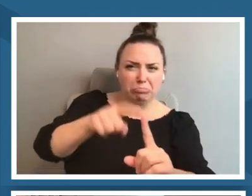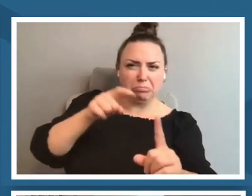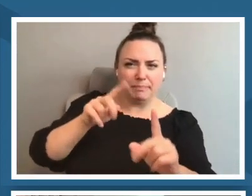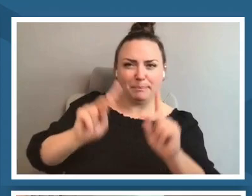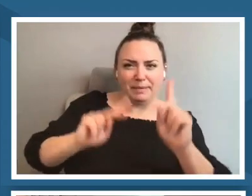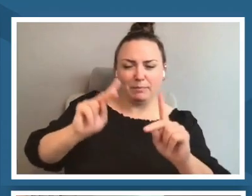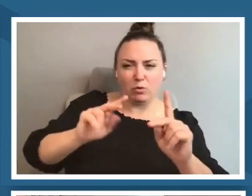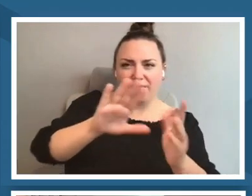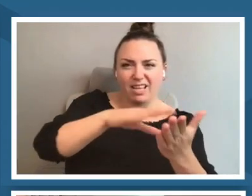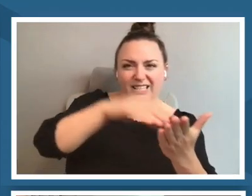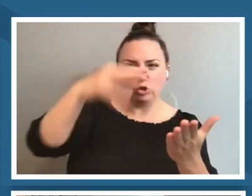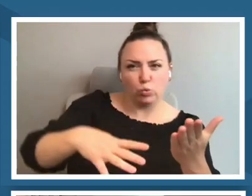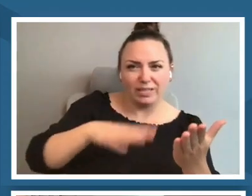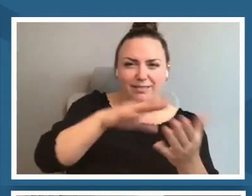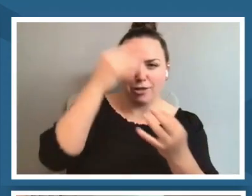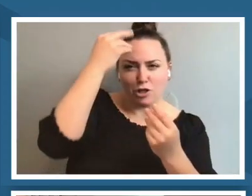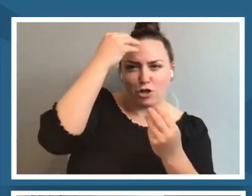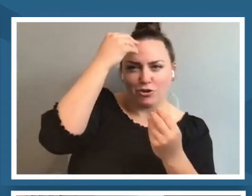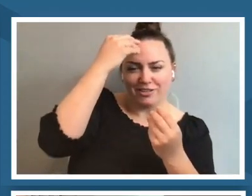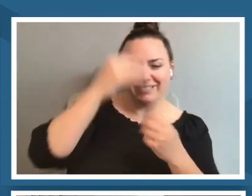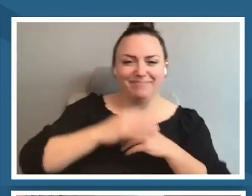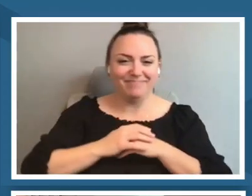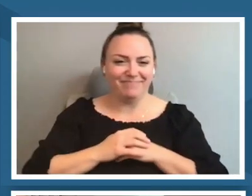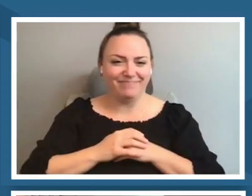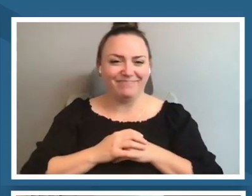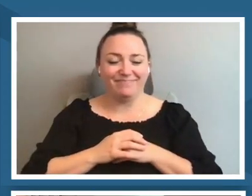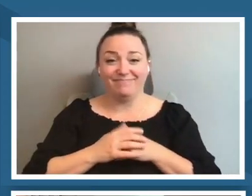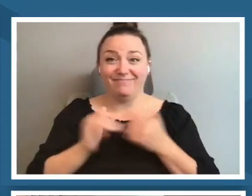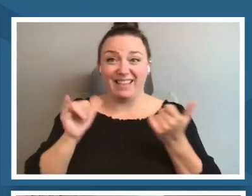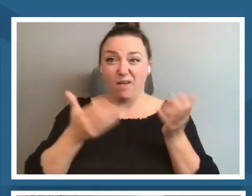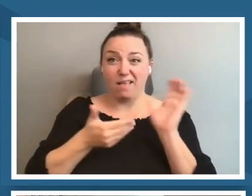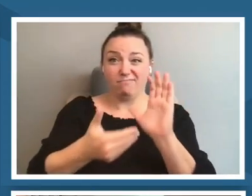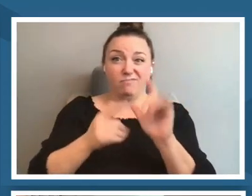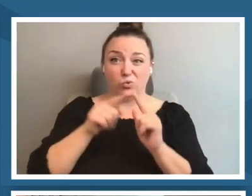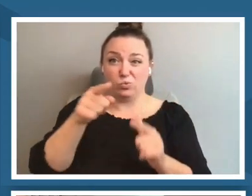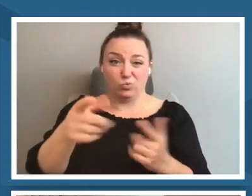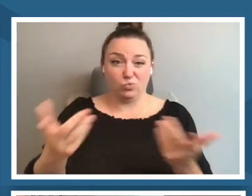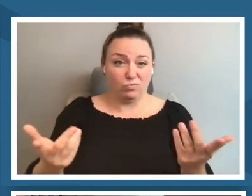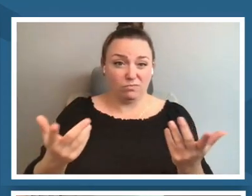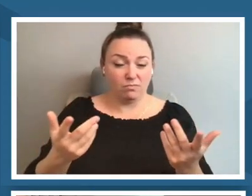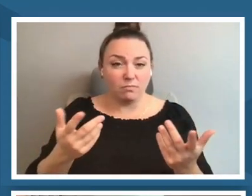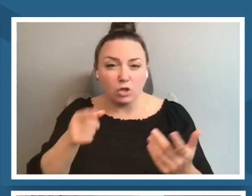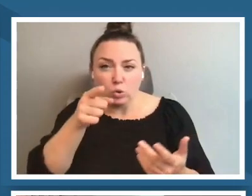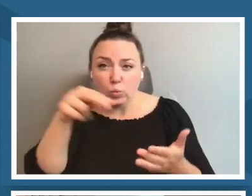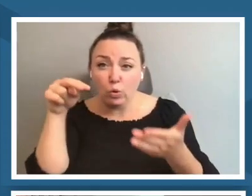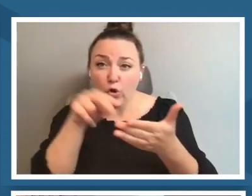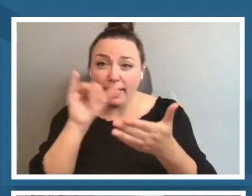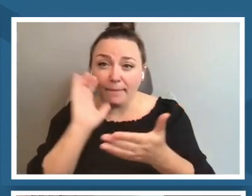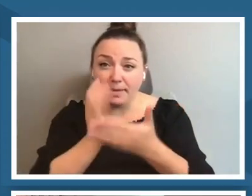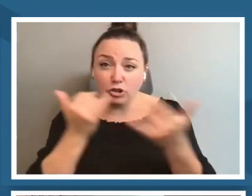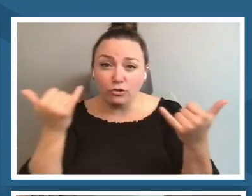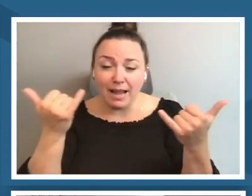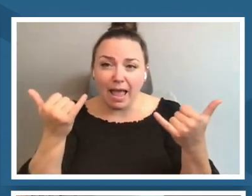i throw it all at you you know looking at what what you're looking at right now